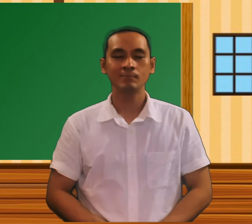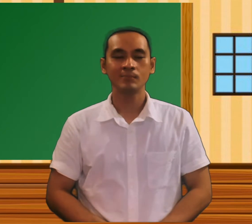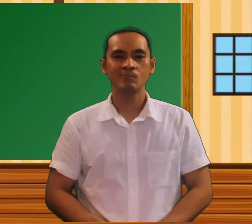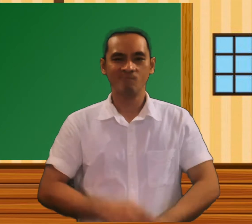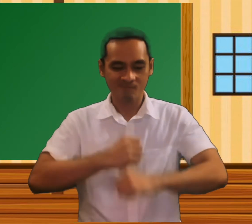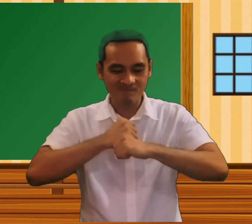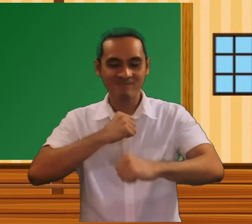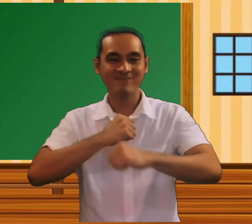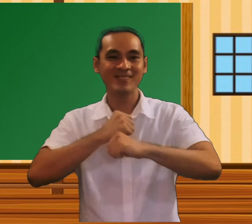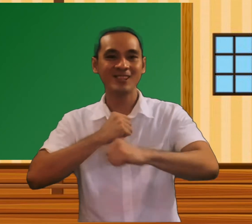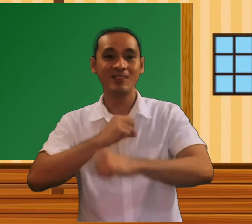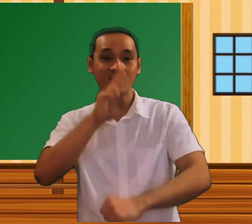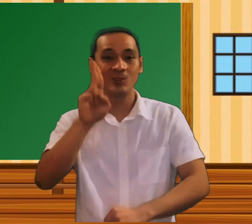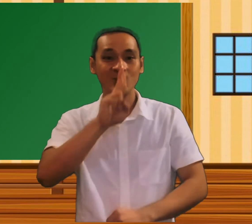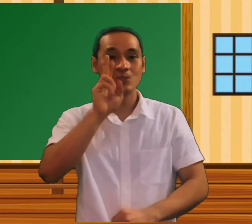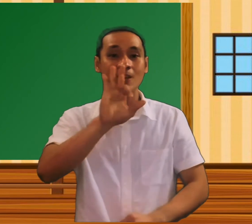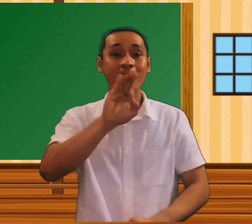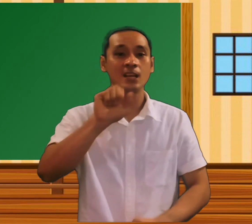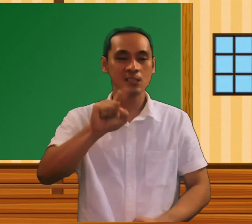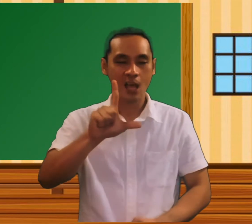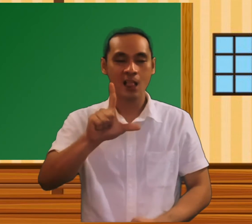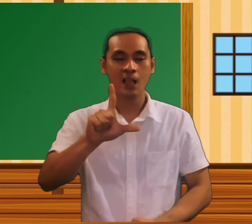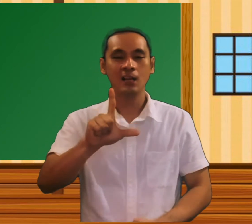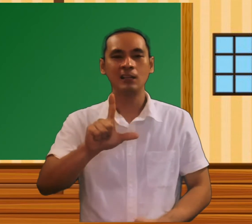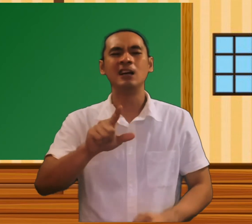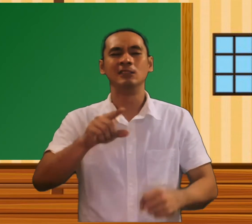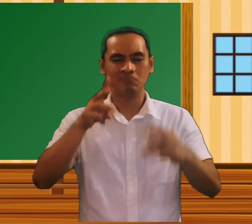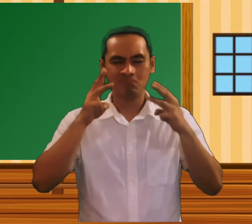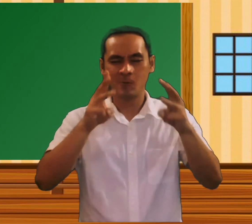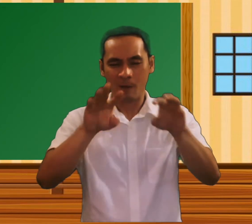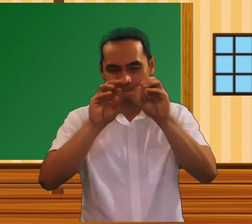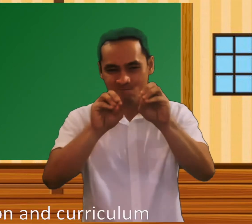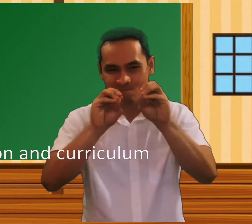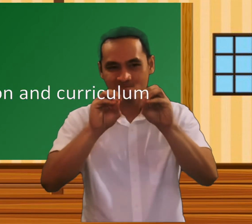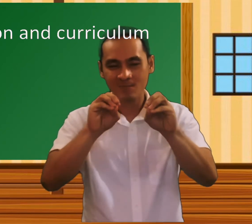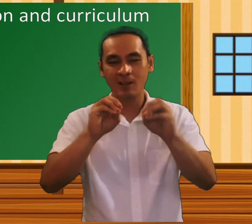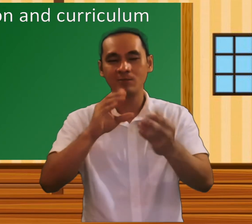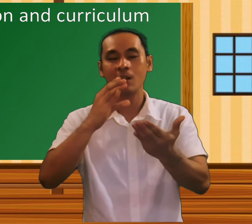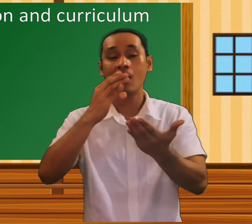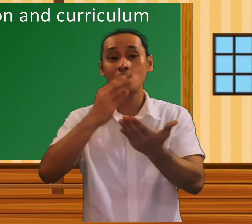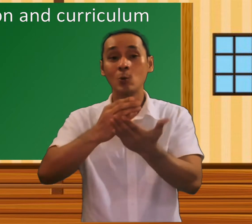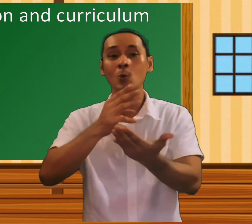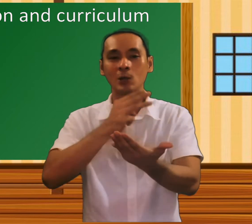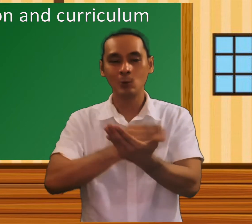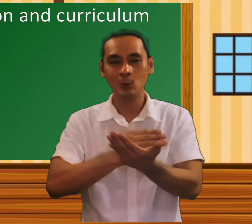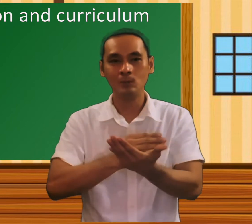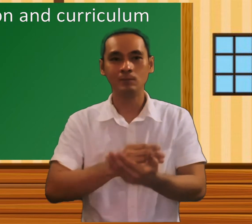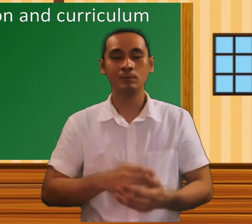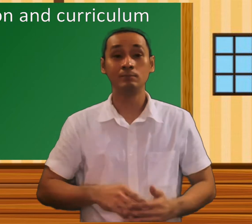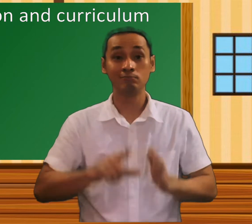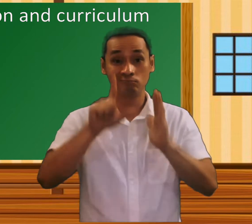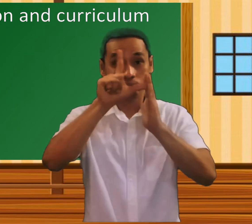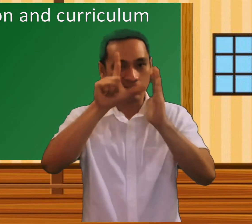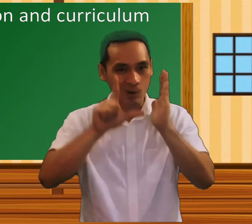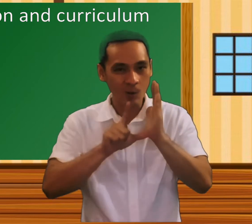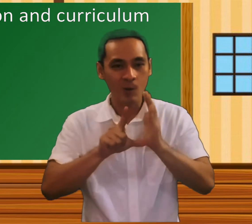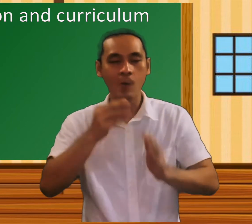to enforce the use of fsl as the medium of instruction and curriculum the law orders the